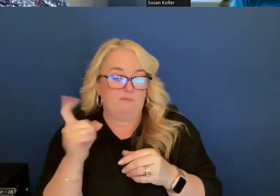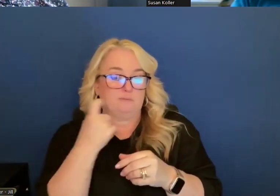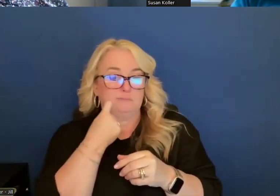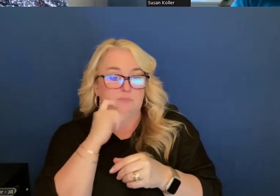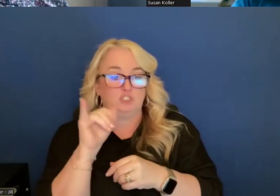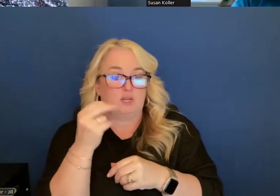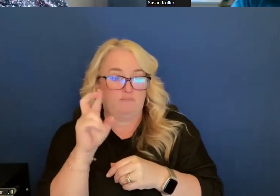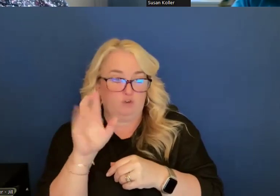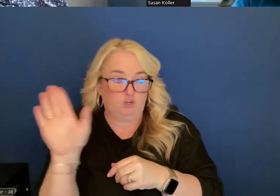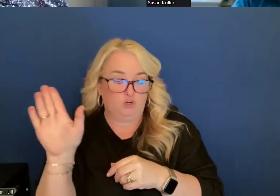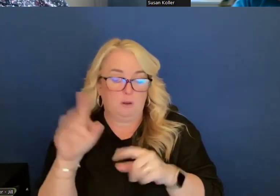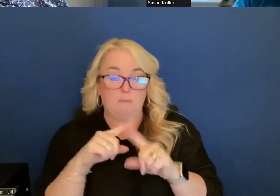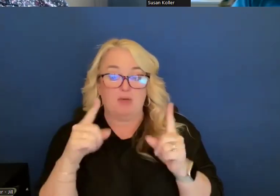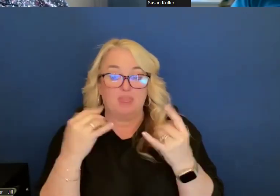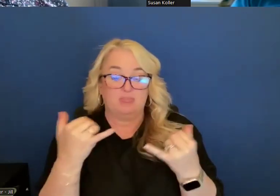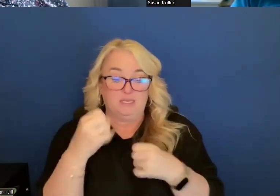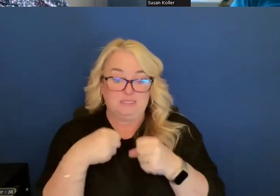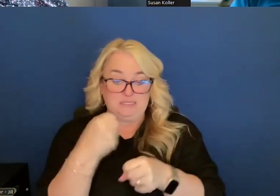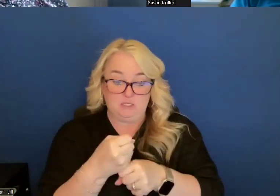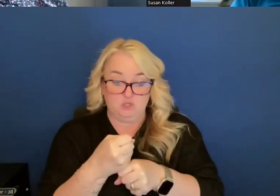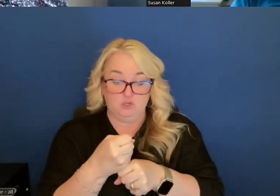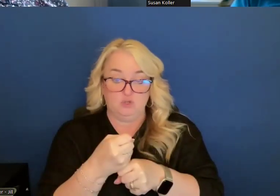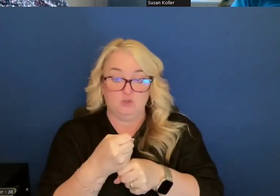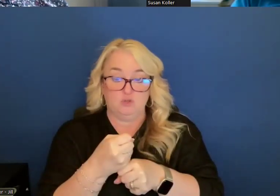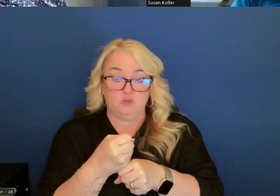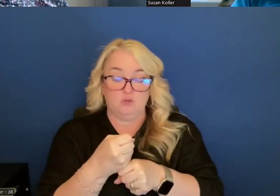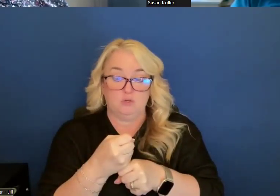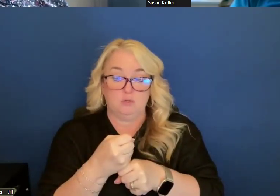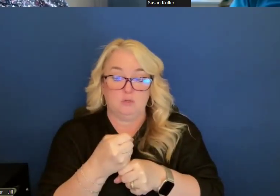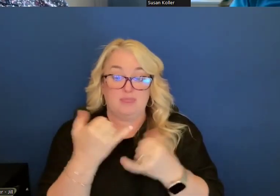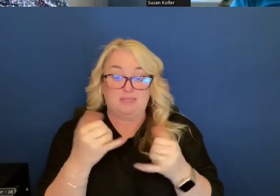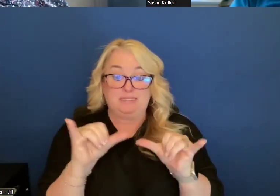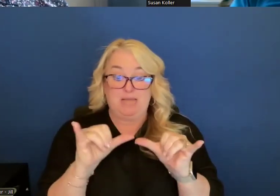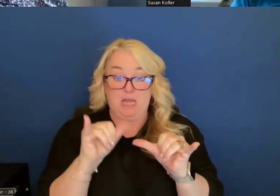said―but just the sheer size of the waiver. I believe when I